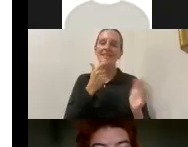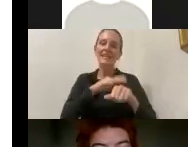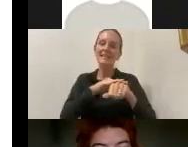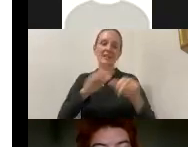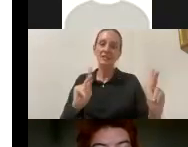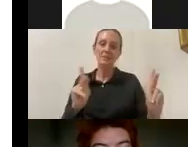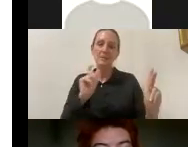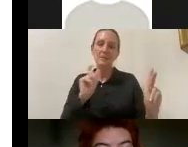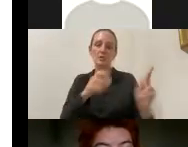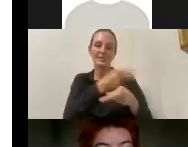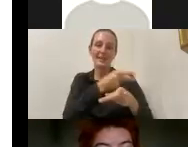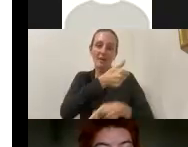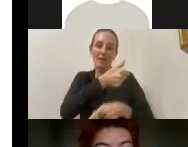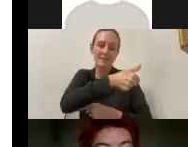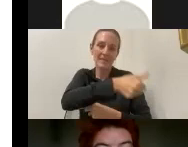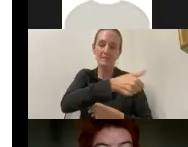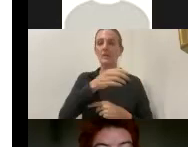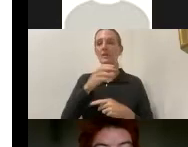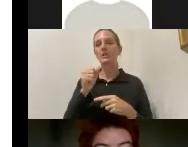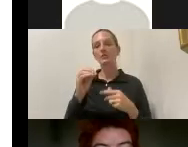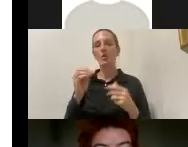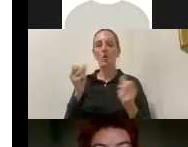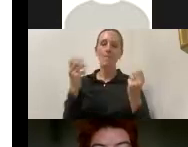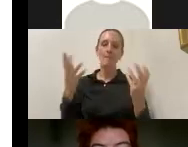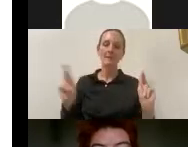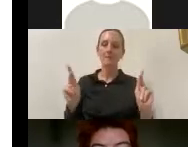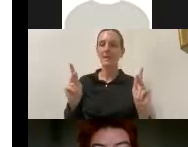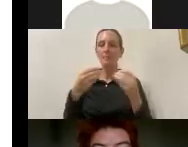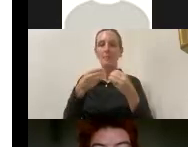And that led to a lot of people losing a lot of their collected food, the little that they